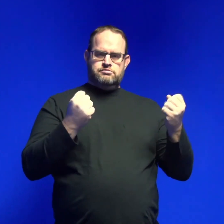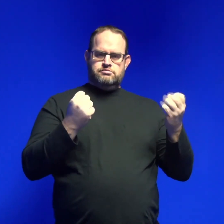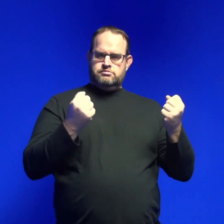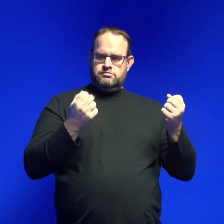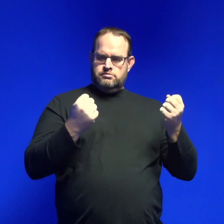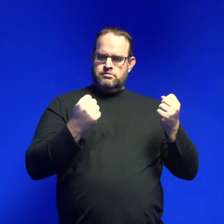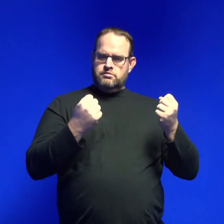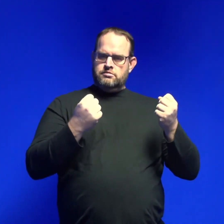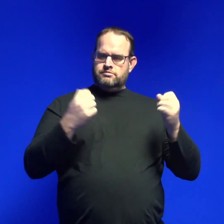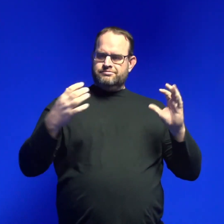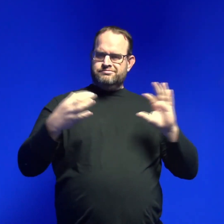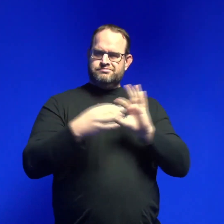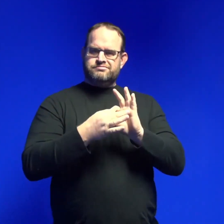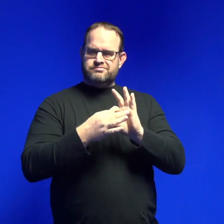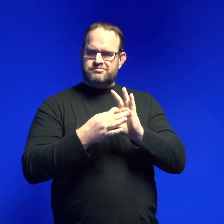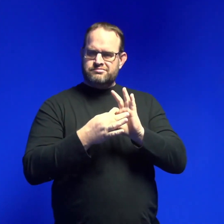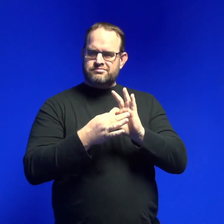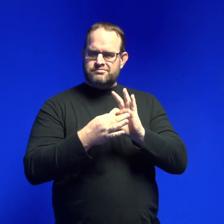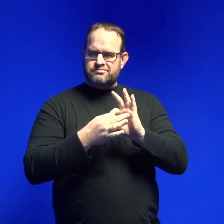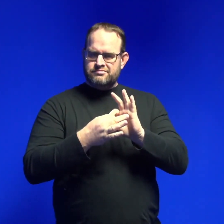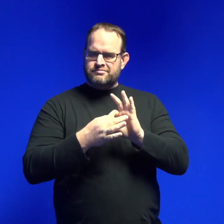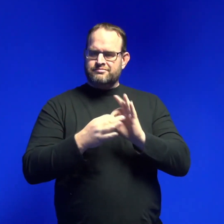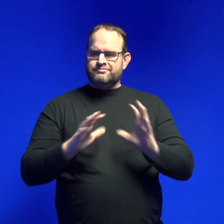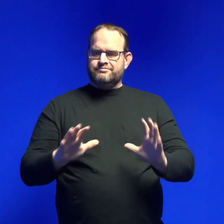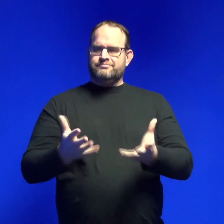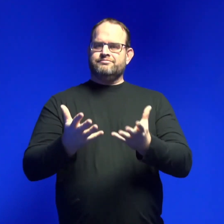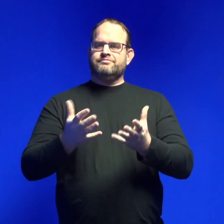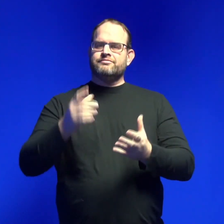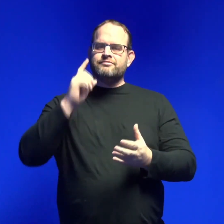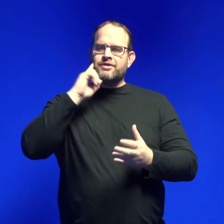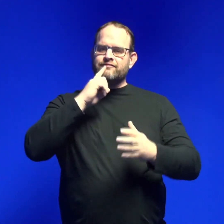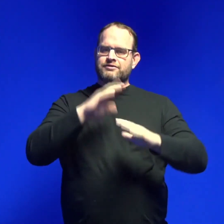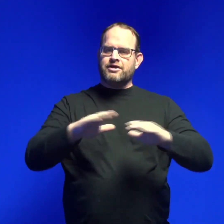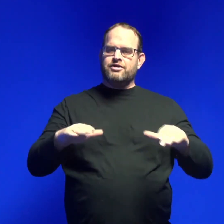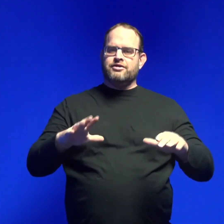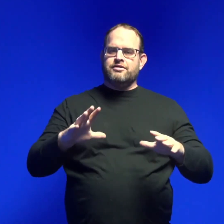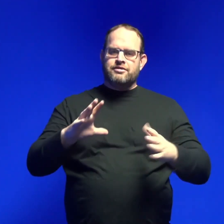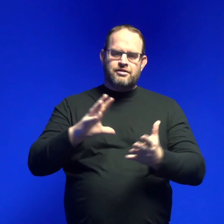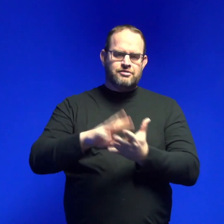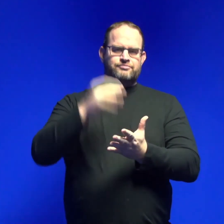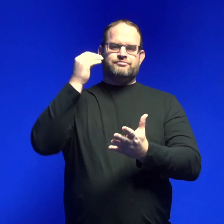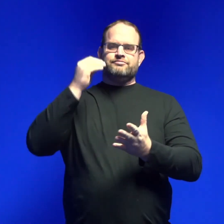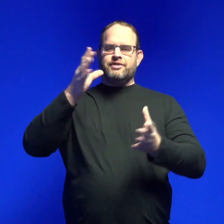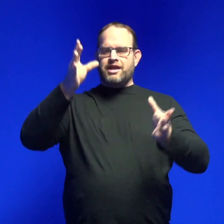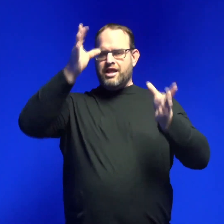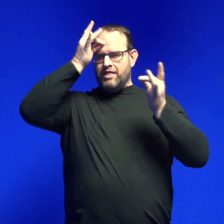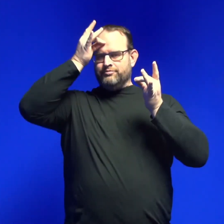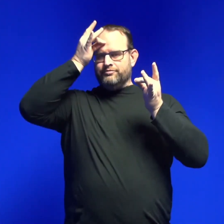and the importance of effective use of sign language in acquiring information among Deaf children.